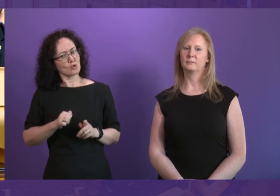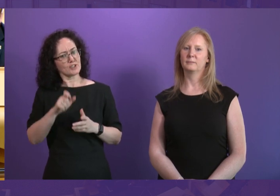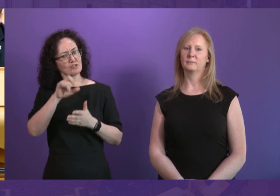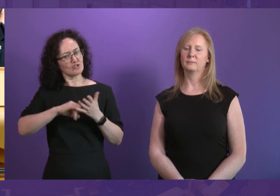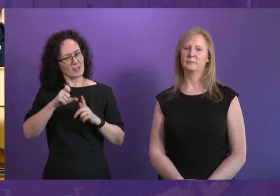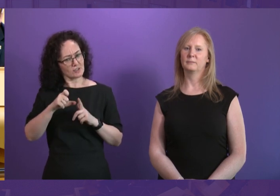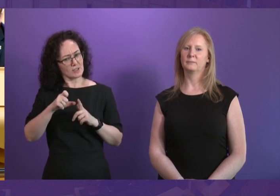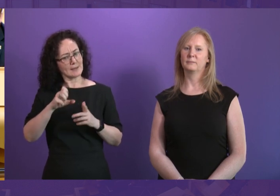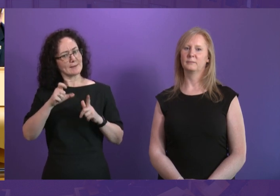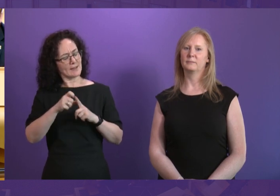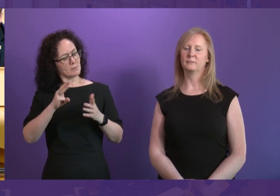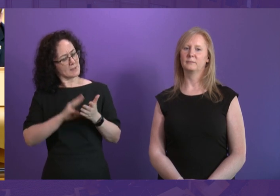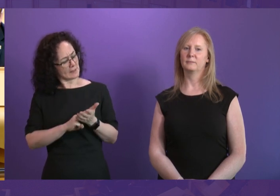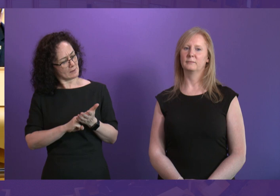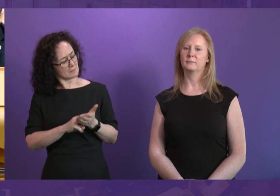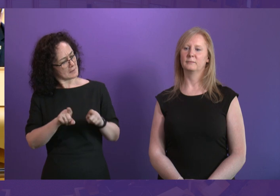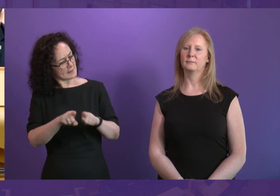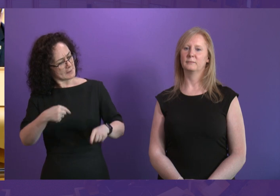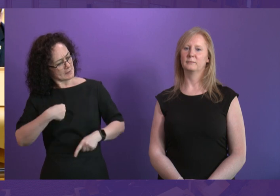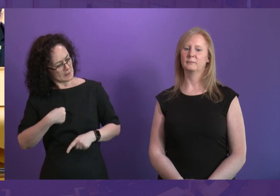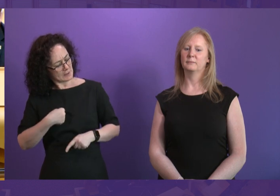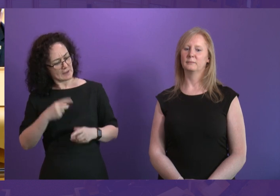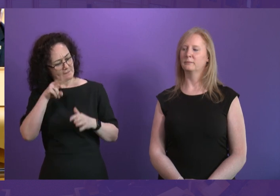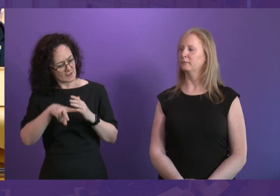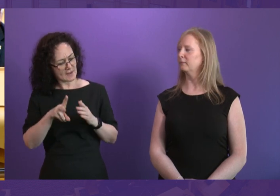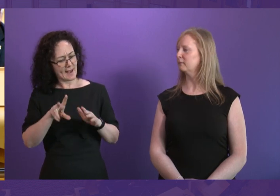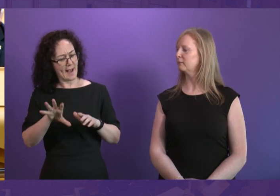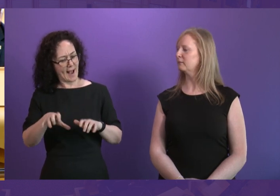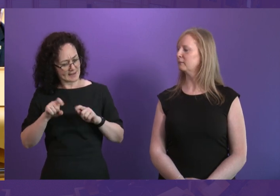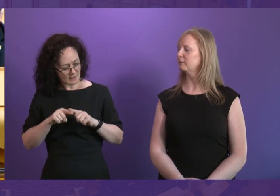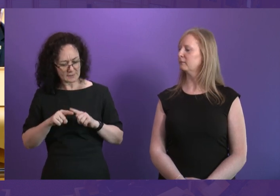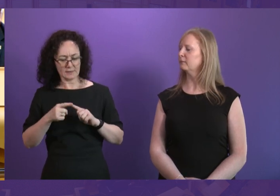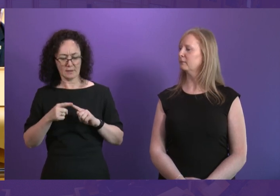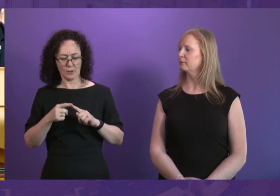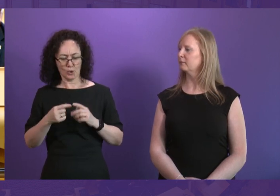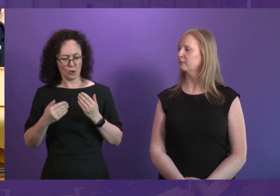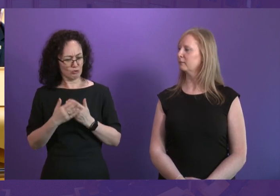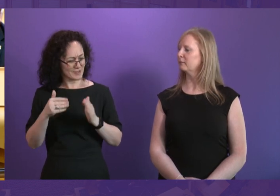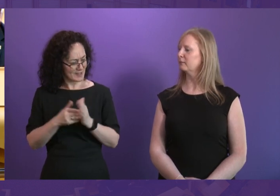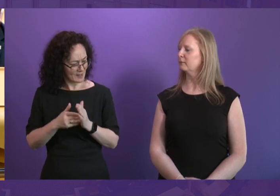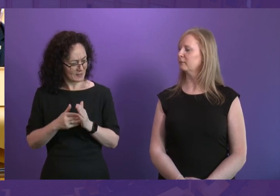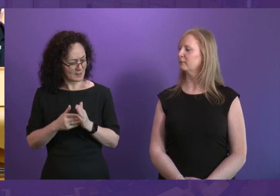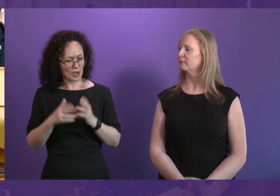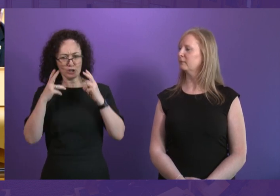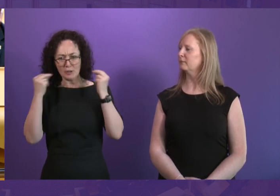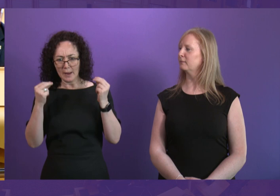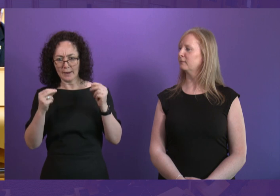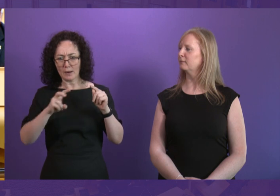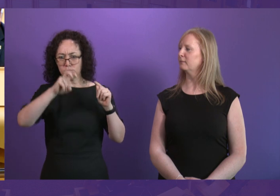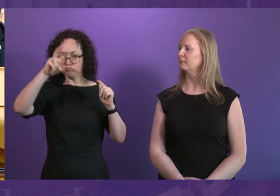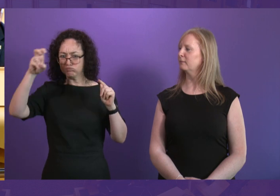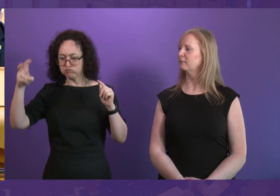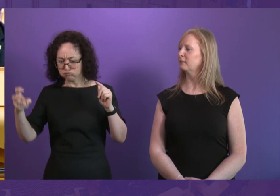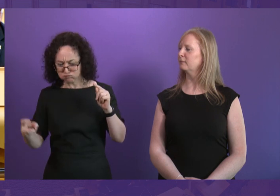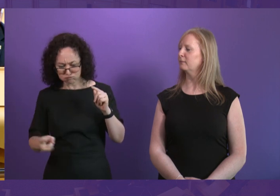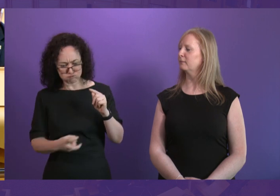has visited Iceland, the USA, Uruguay, Chile, New Zealand, Hong Kong, Japan, Norway, Paraguay,